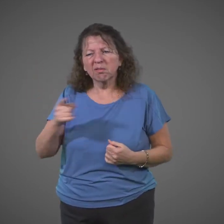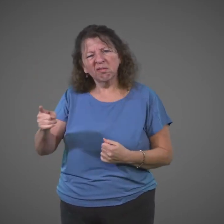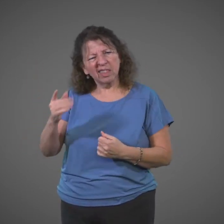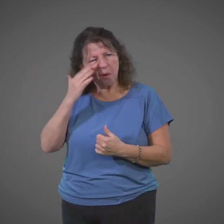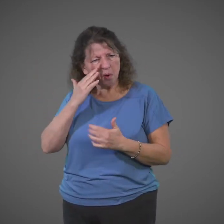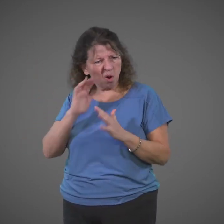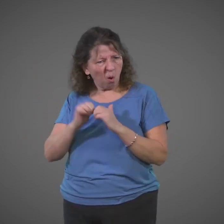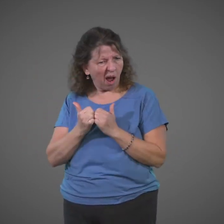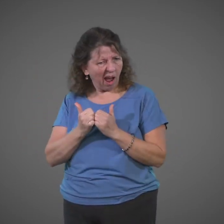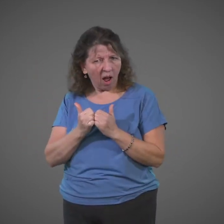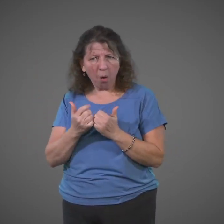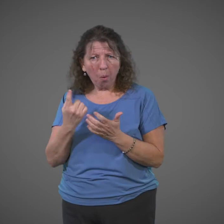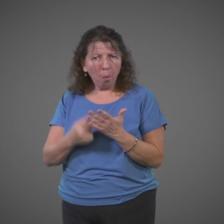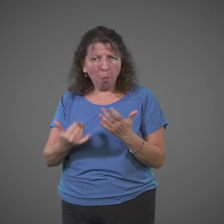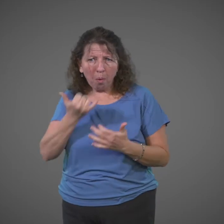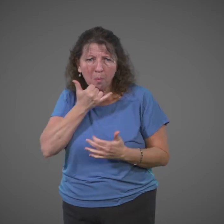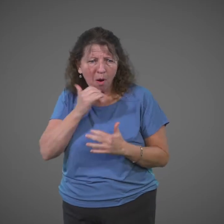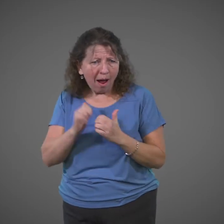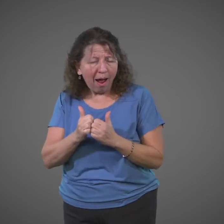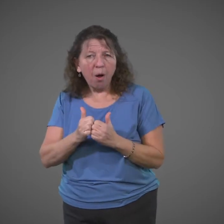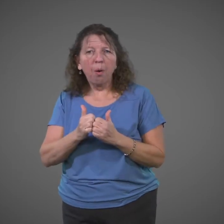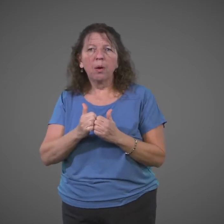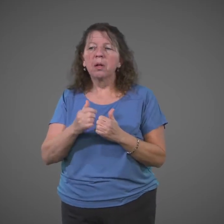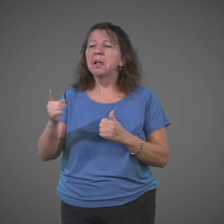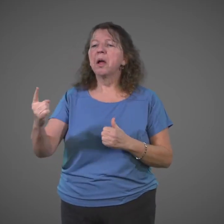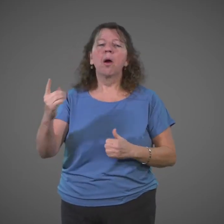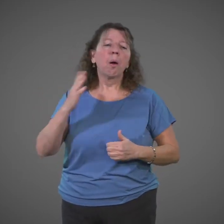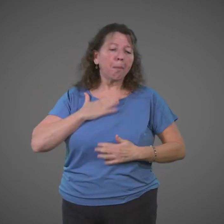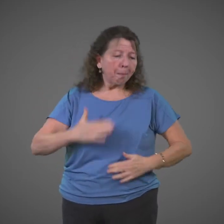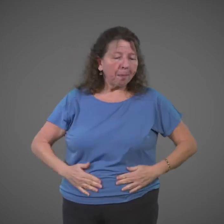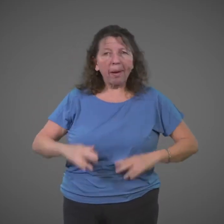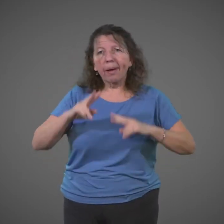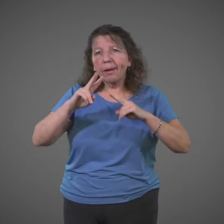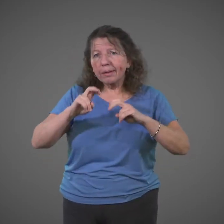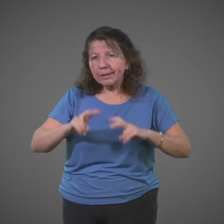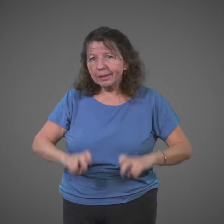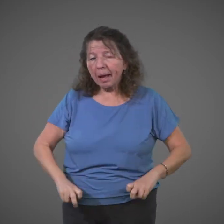The doctor will check you carefully,